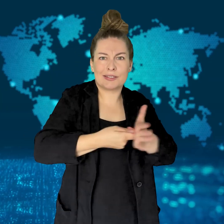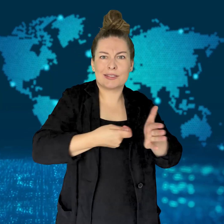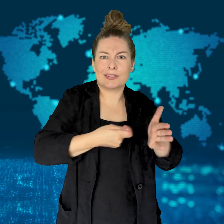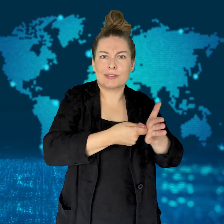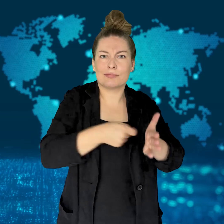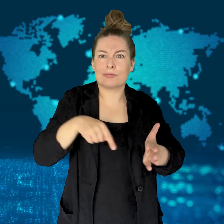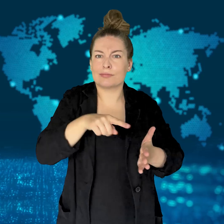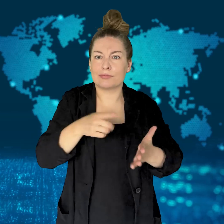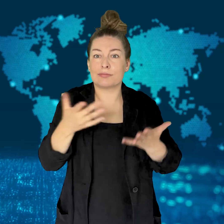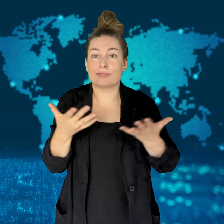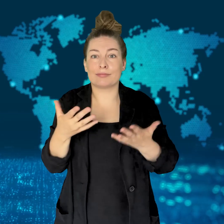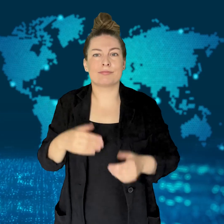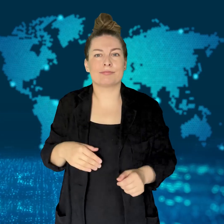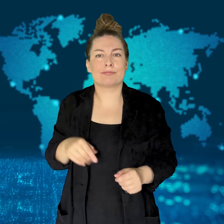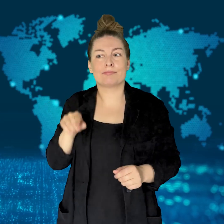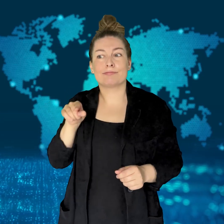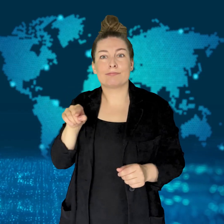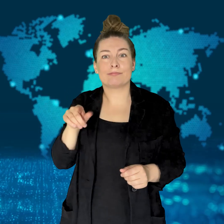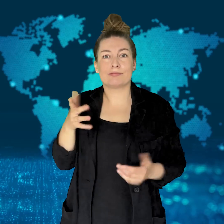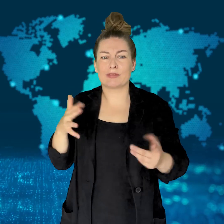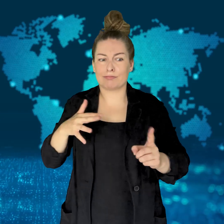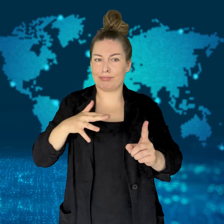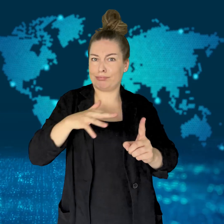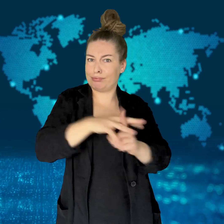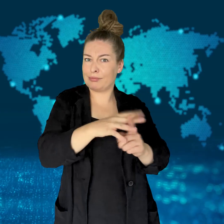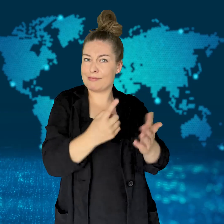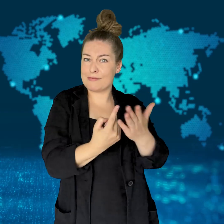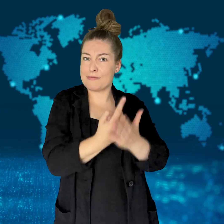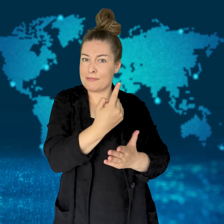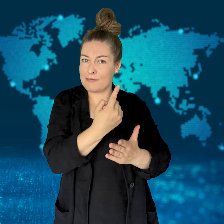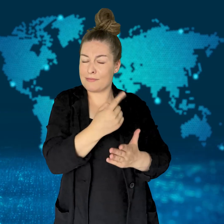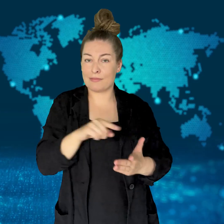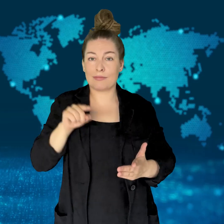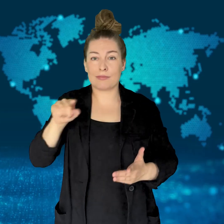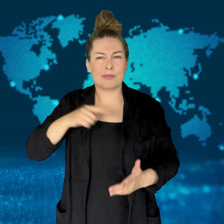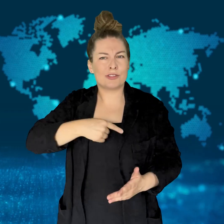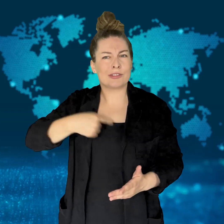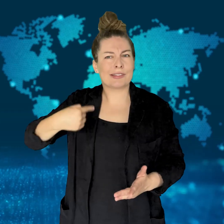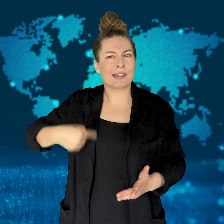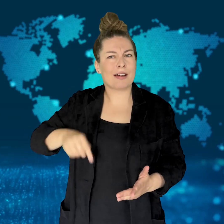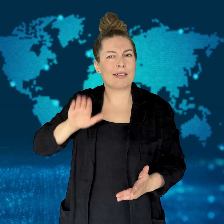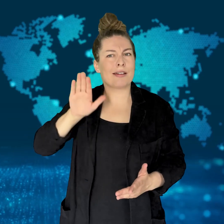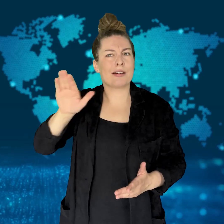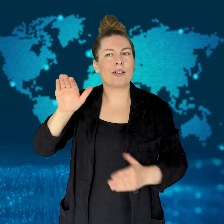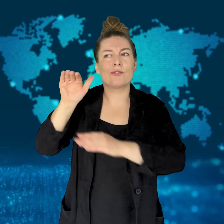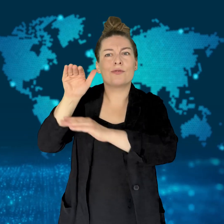There has been some discussion of the stabbing since the initial censorship.